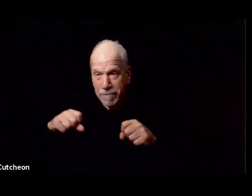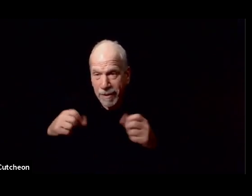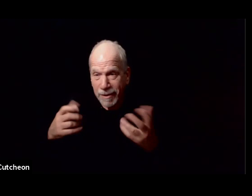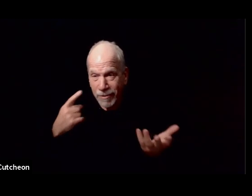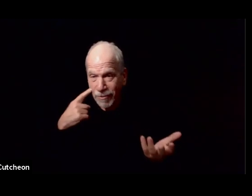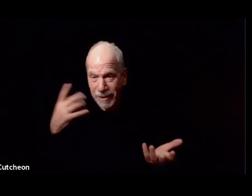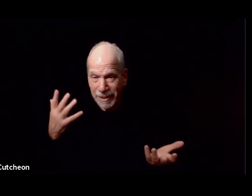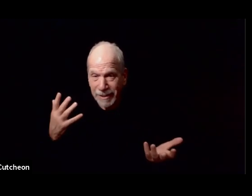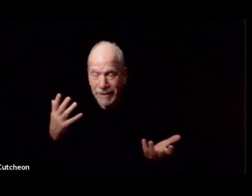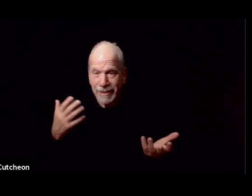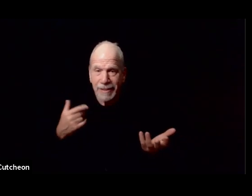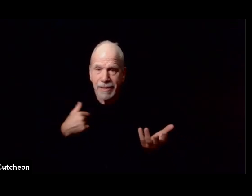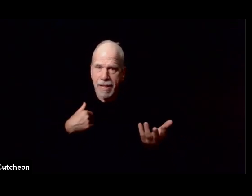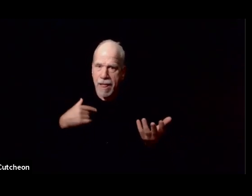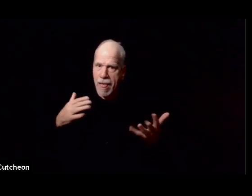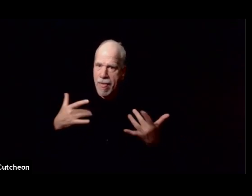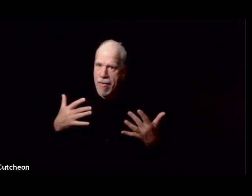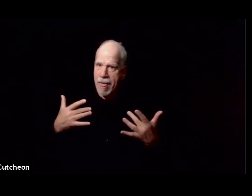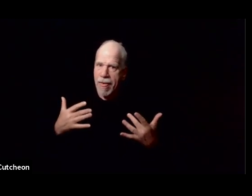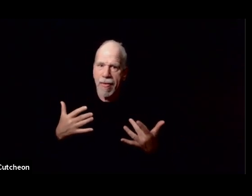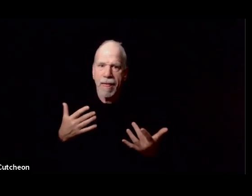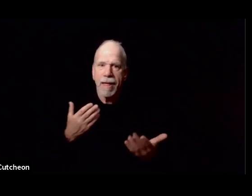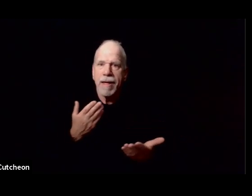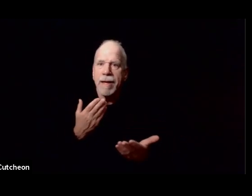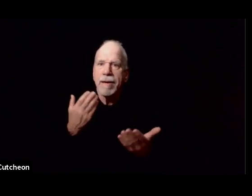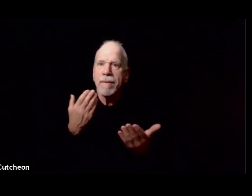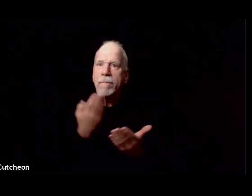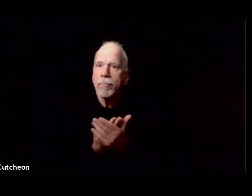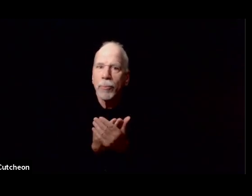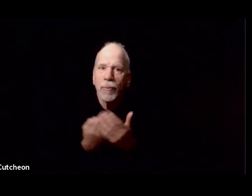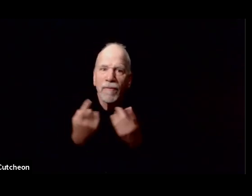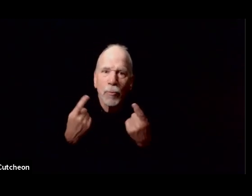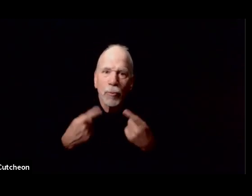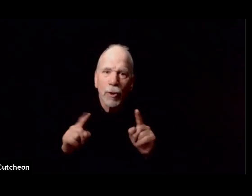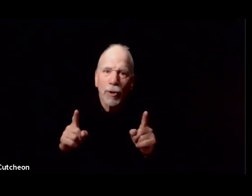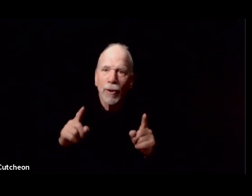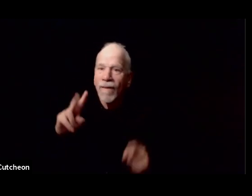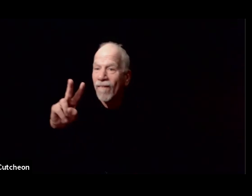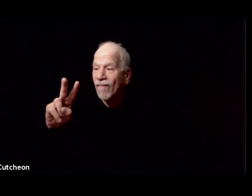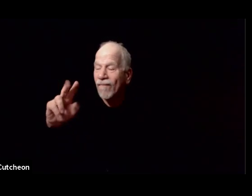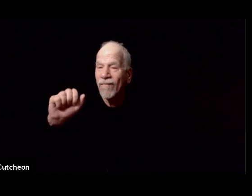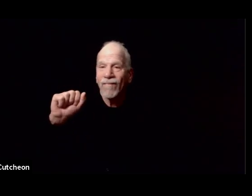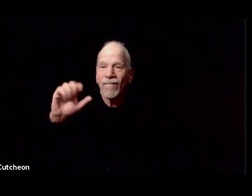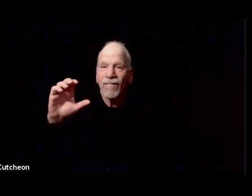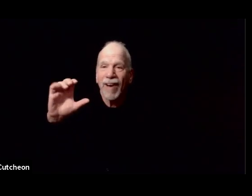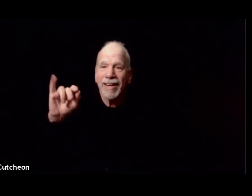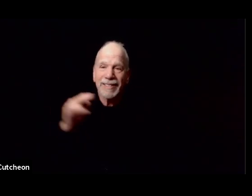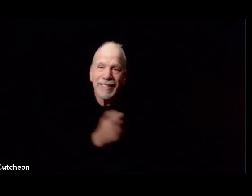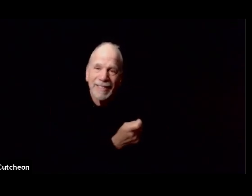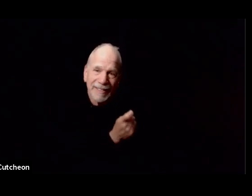to do everything we can to protect people from getting infected so that would be yeah